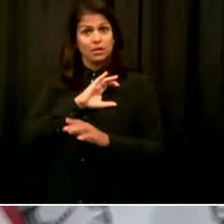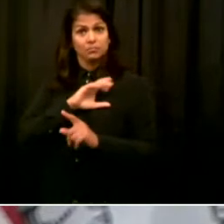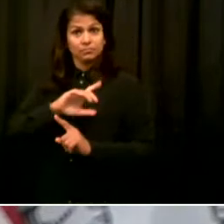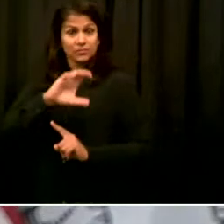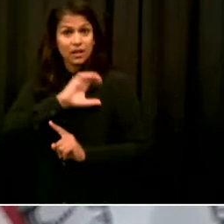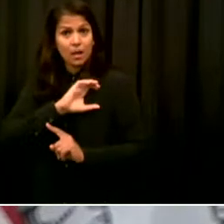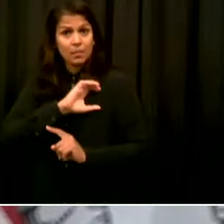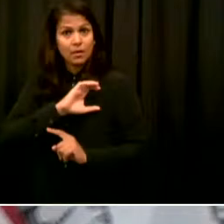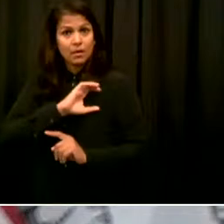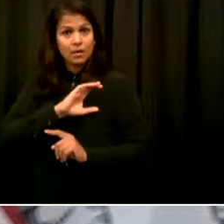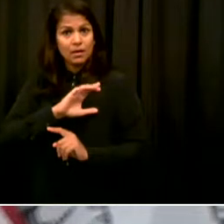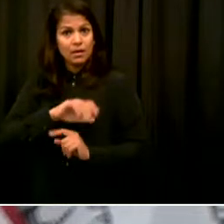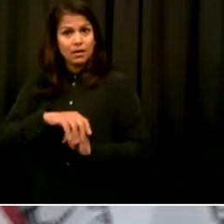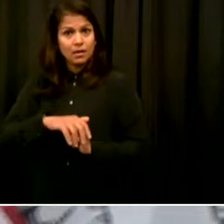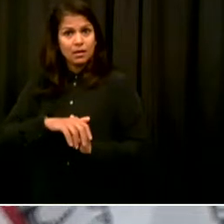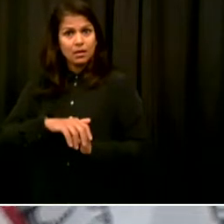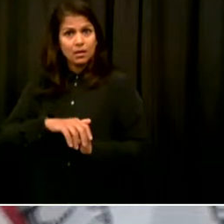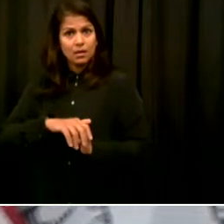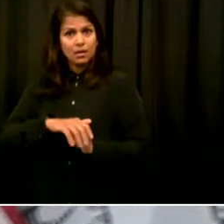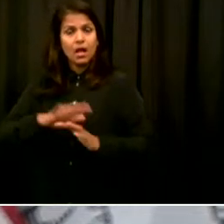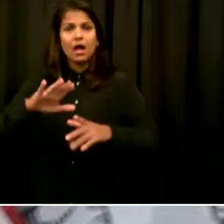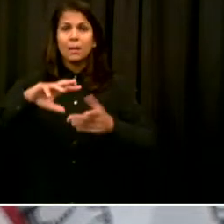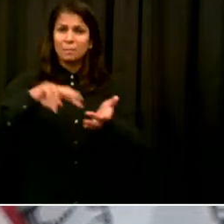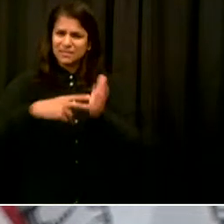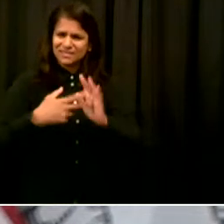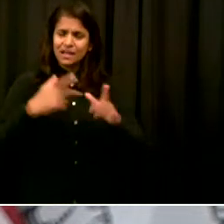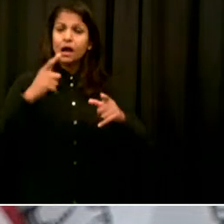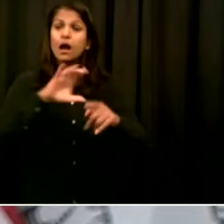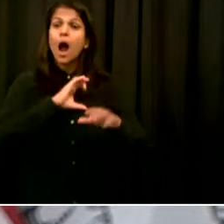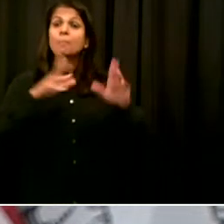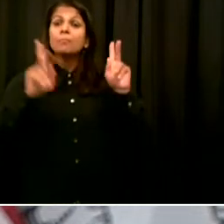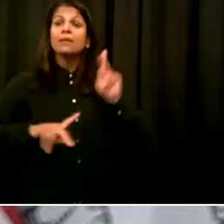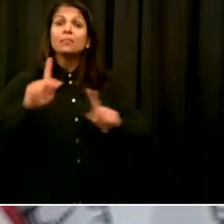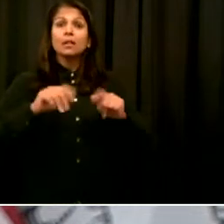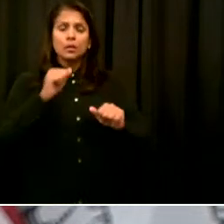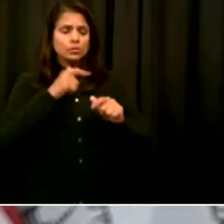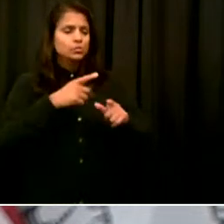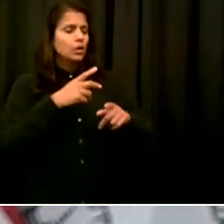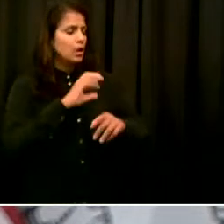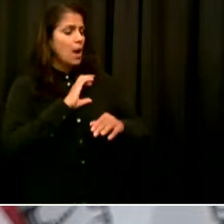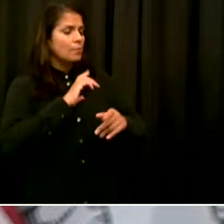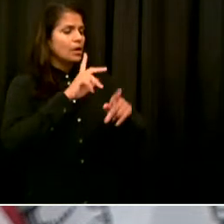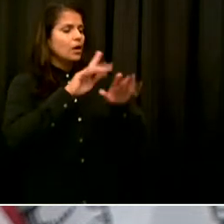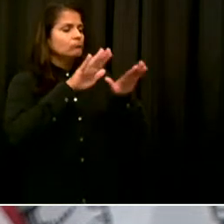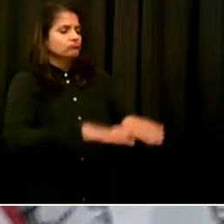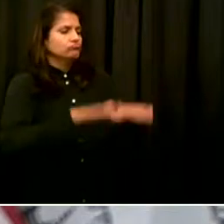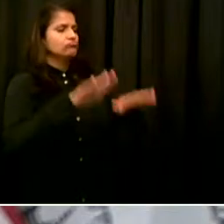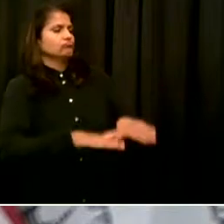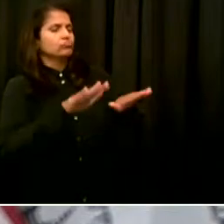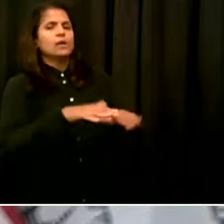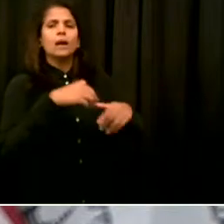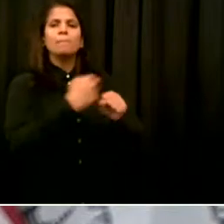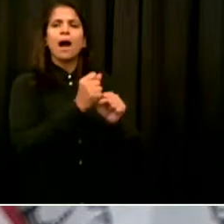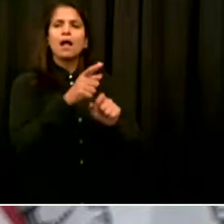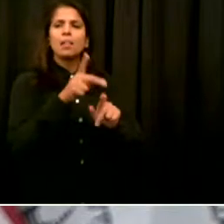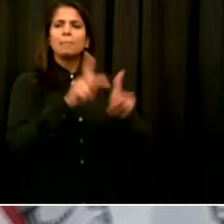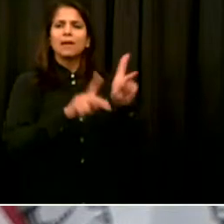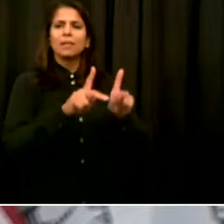DE-ESCALATION TACTICS THAT THEY APPARENTLY HAVE IN THEIR TOTOLBOOOX?